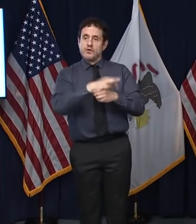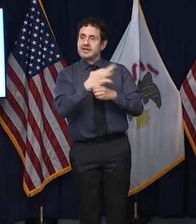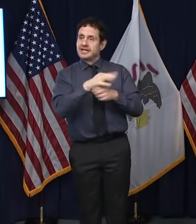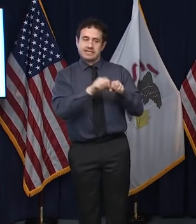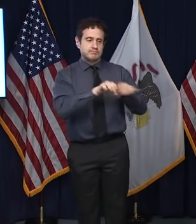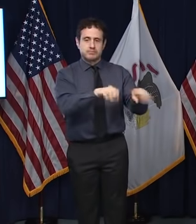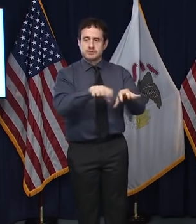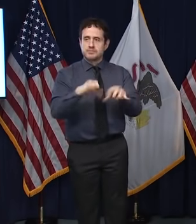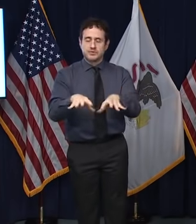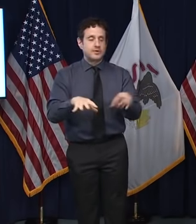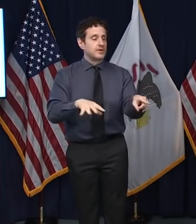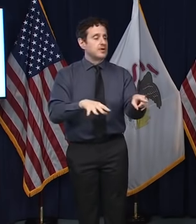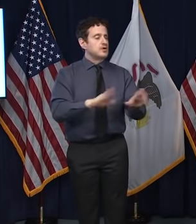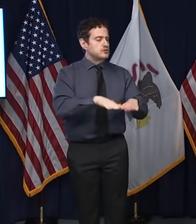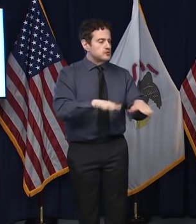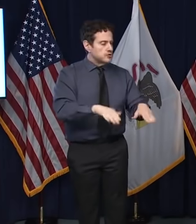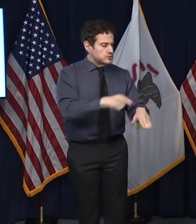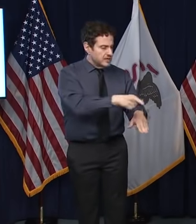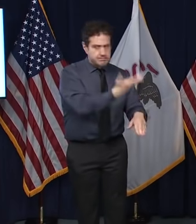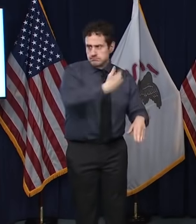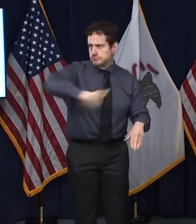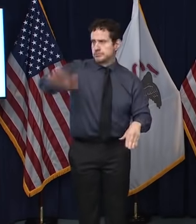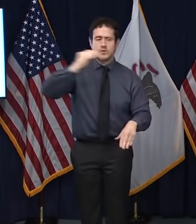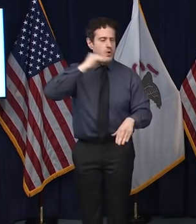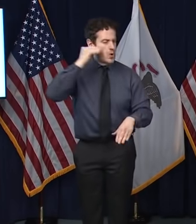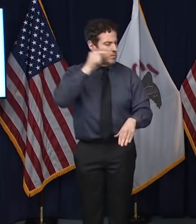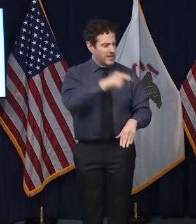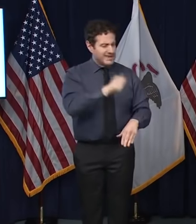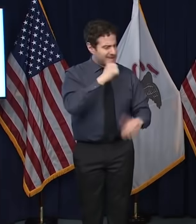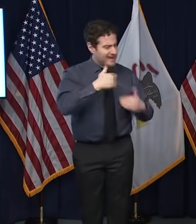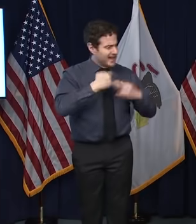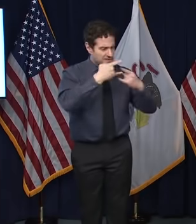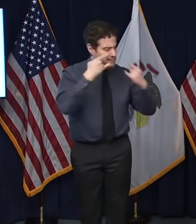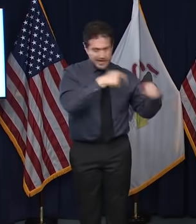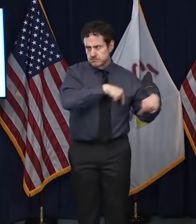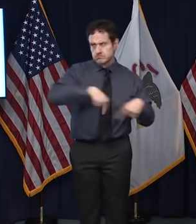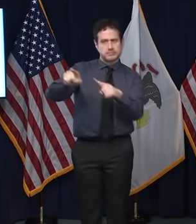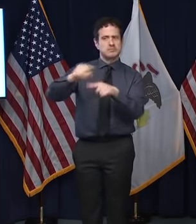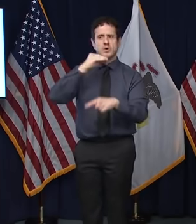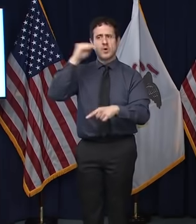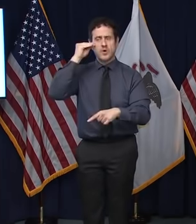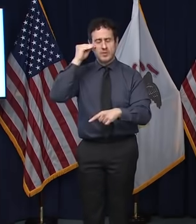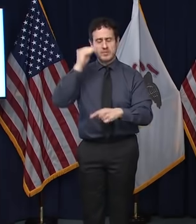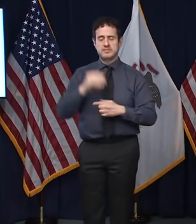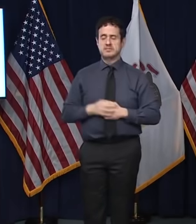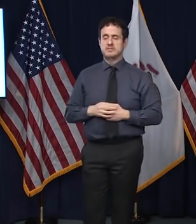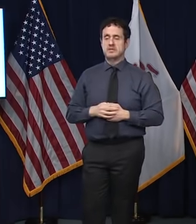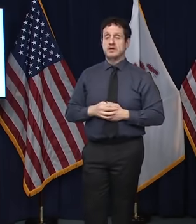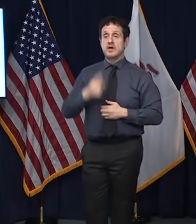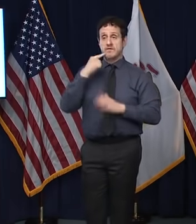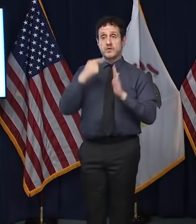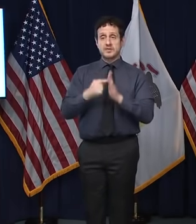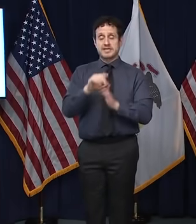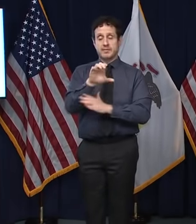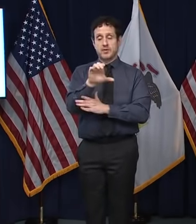already seen outbreaks and kids